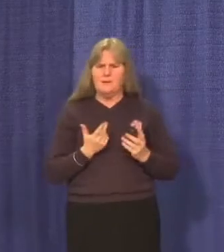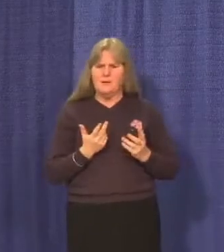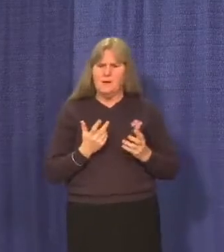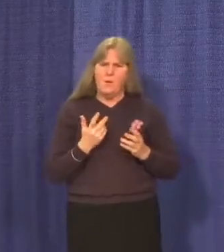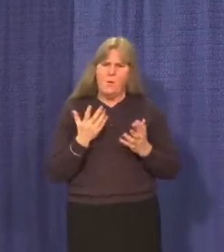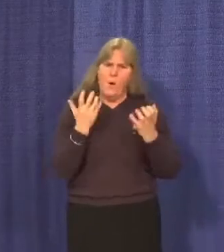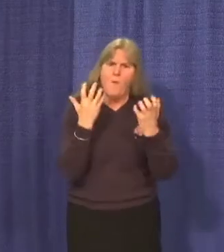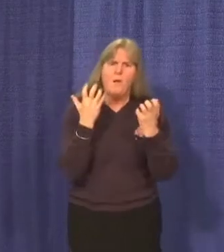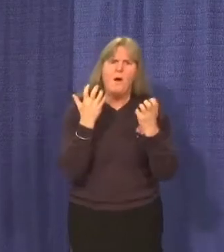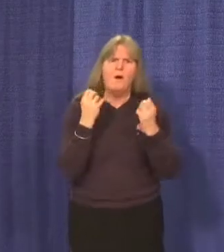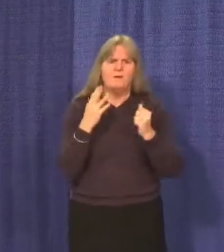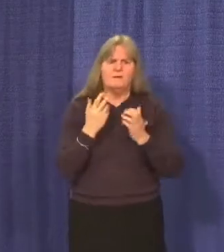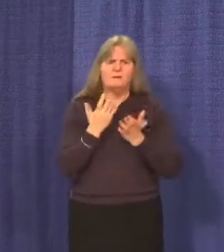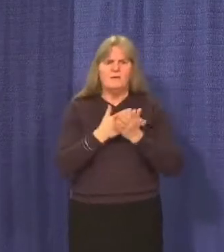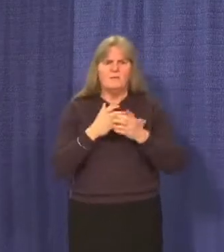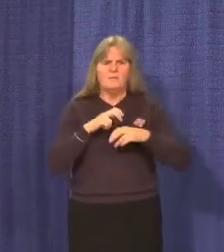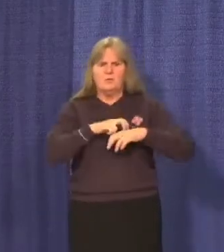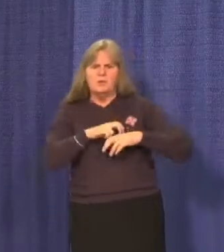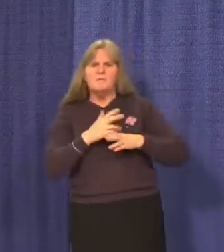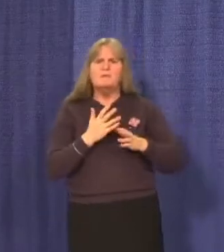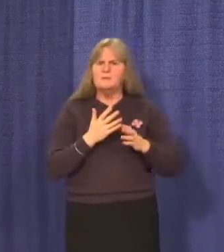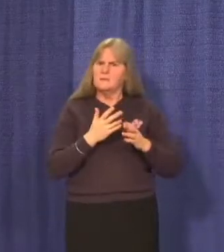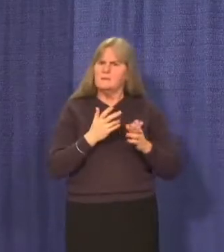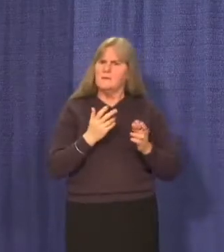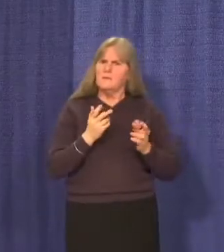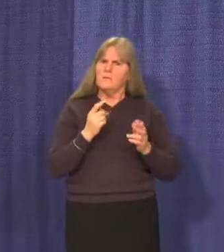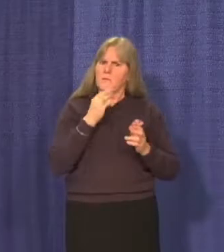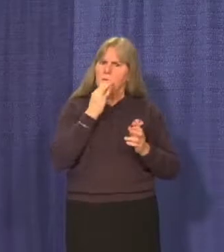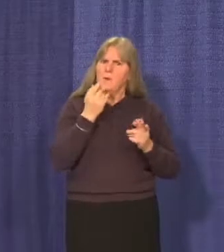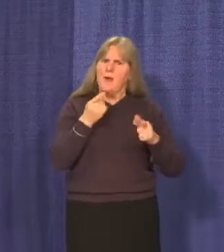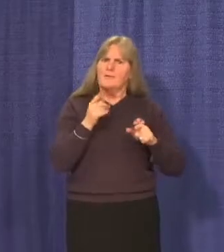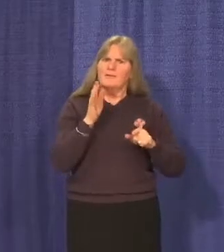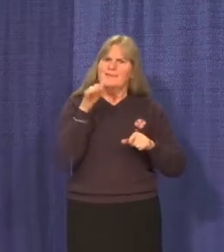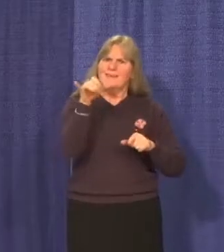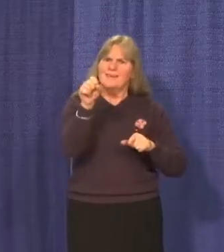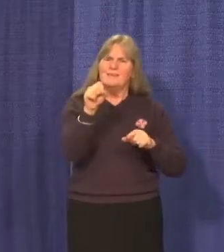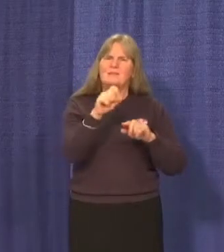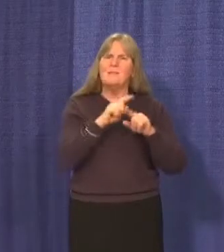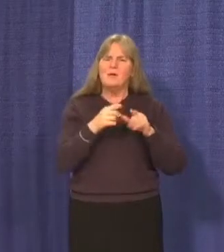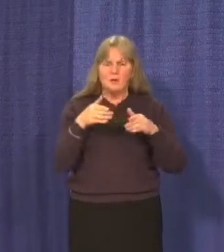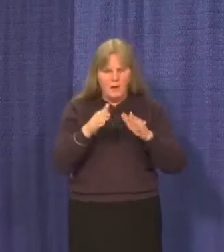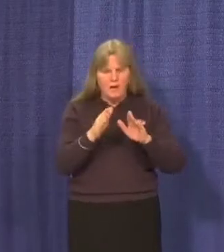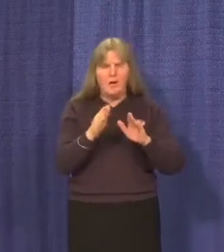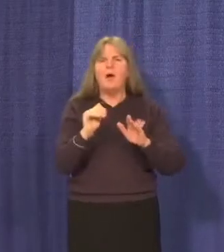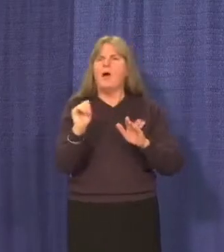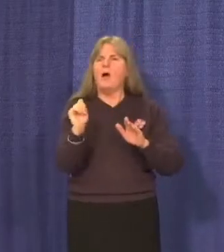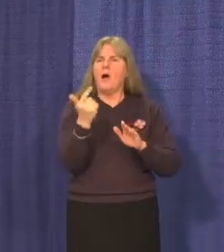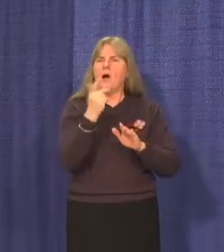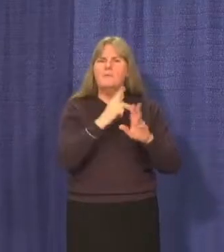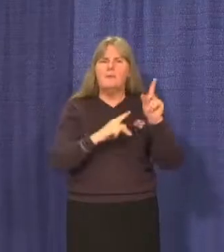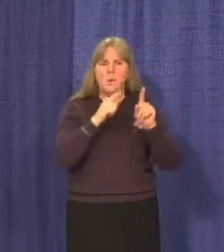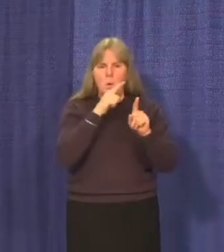really anxious and really looking forward to when it is their time and their turn. There will be an opportunity for